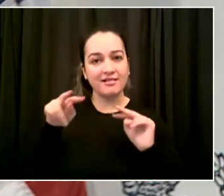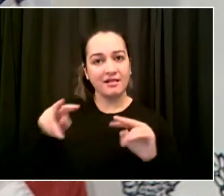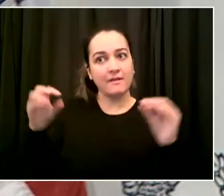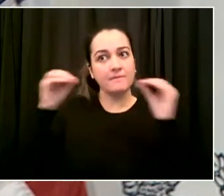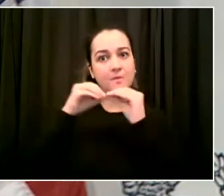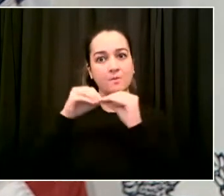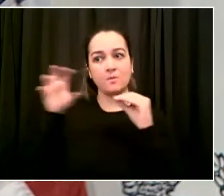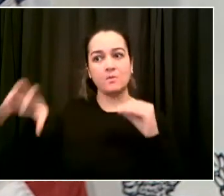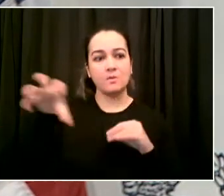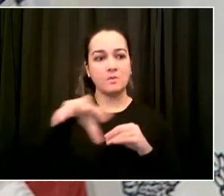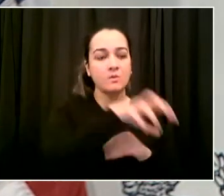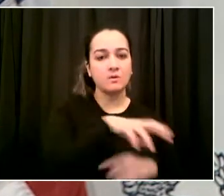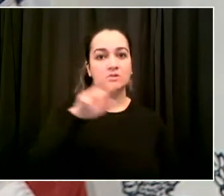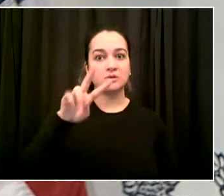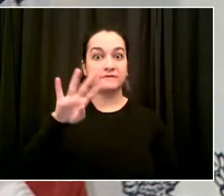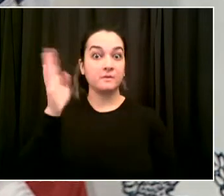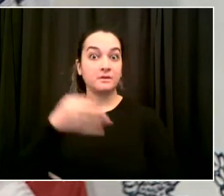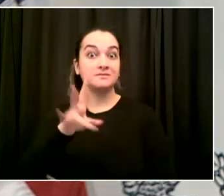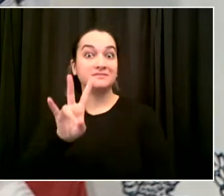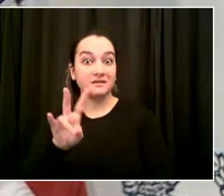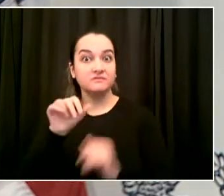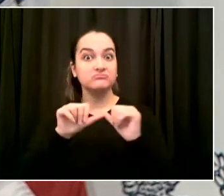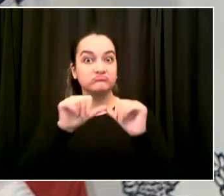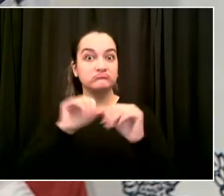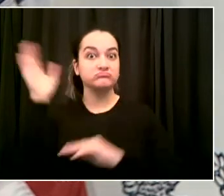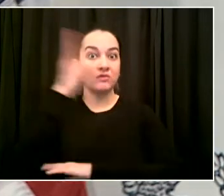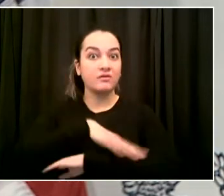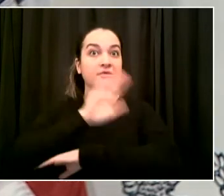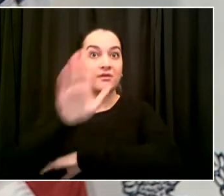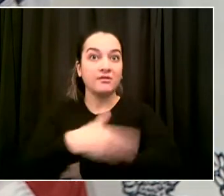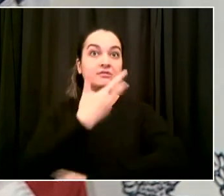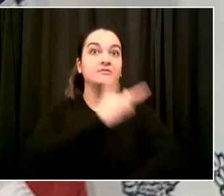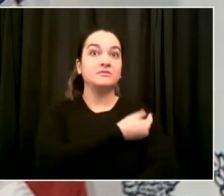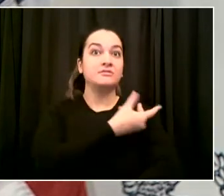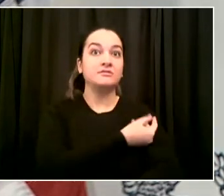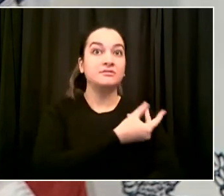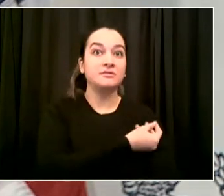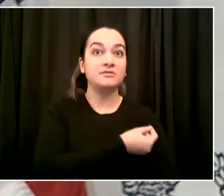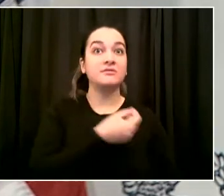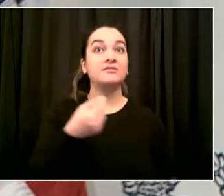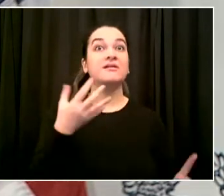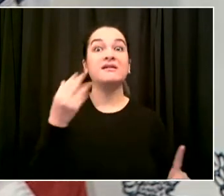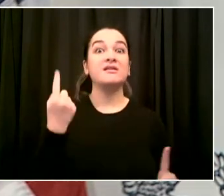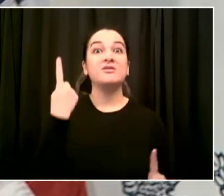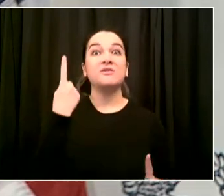WHAT DAY. DEFINITELY LOOOOKIKIORNG FWAWAR TO THE BIG 24 HOURS SITES BEING UP AND RUNNING IN ADDITION, WE NEED